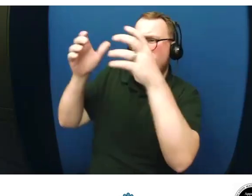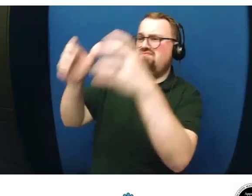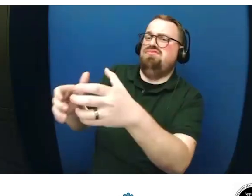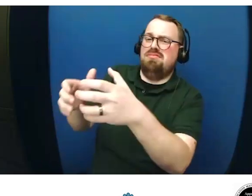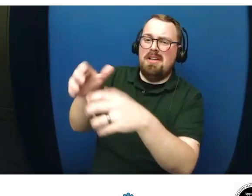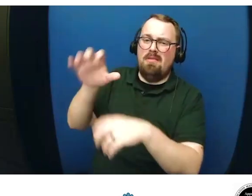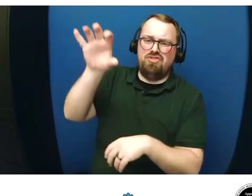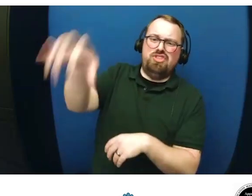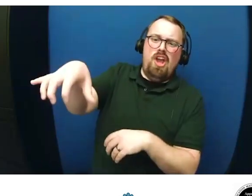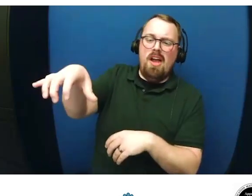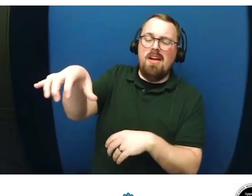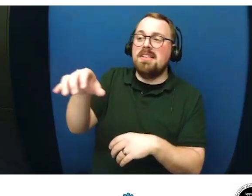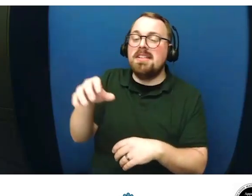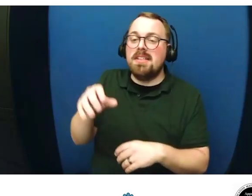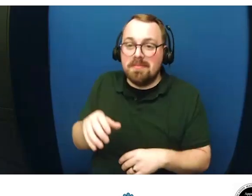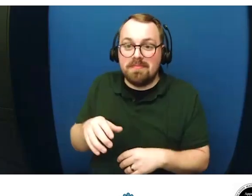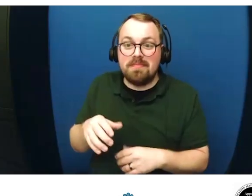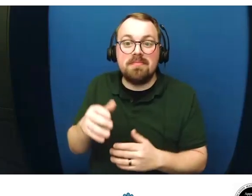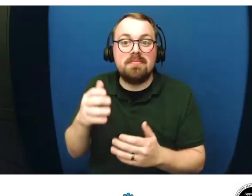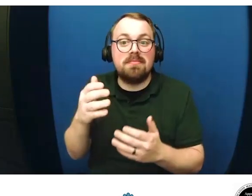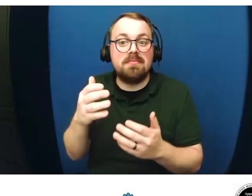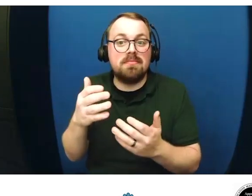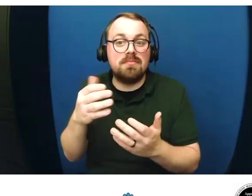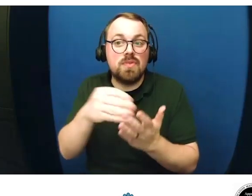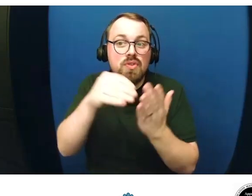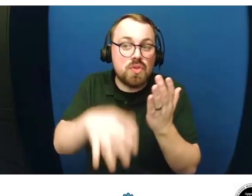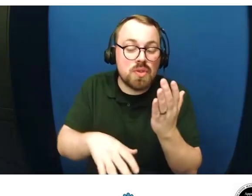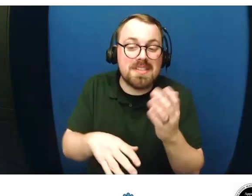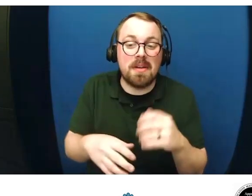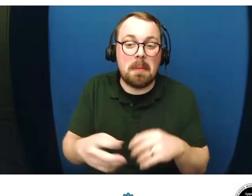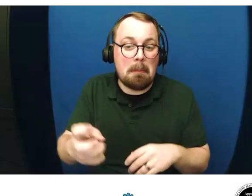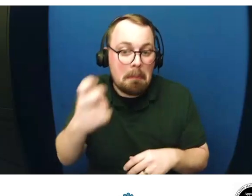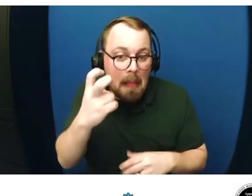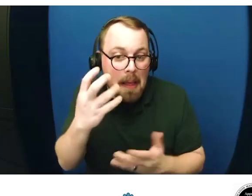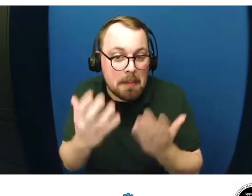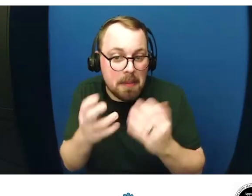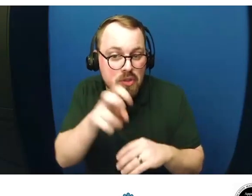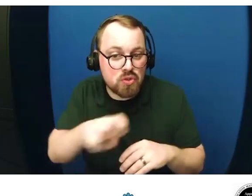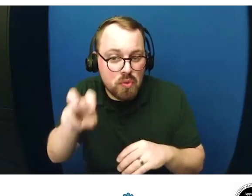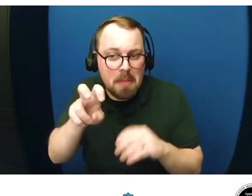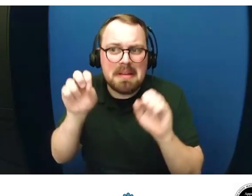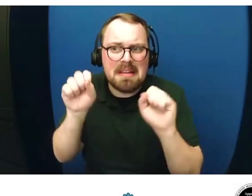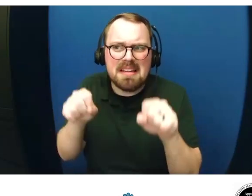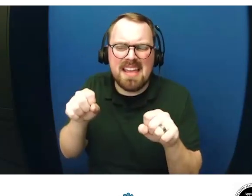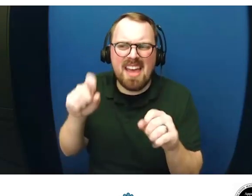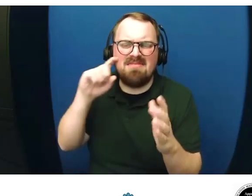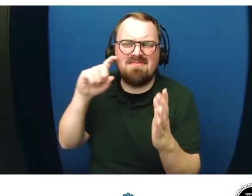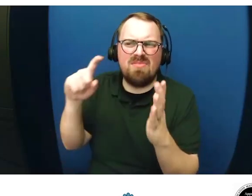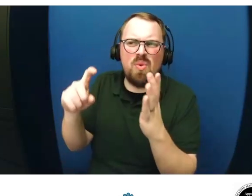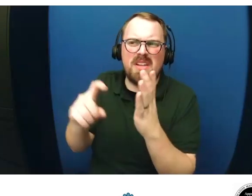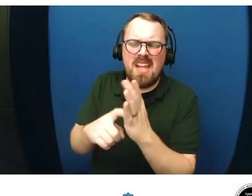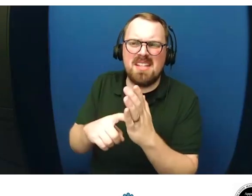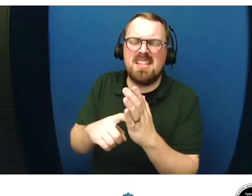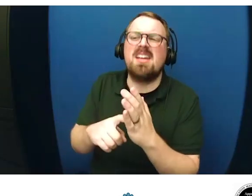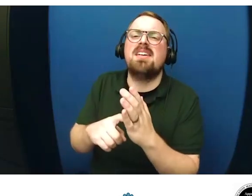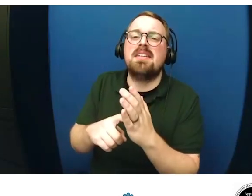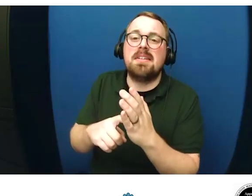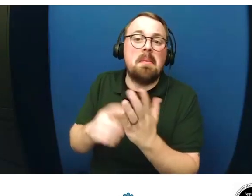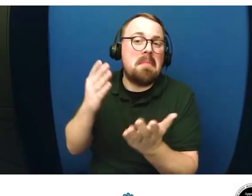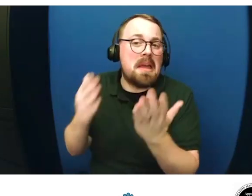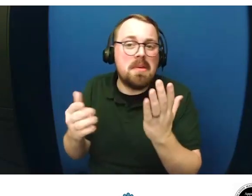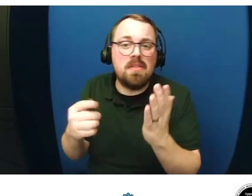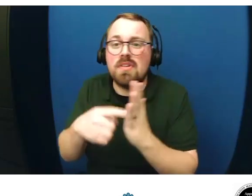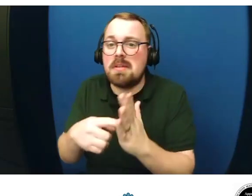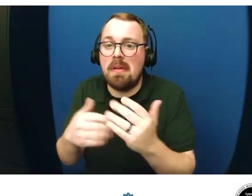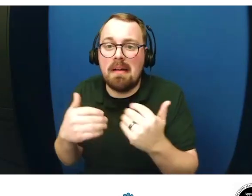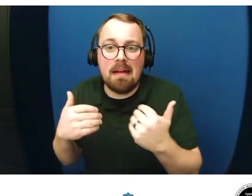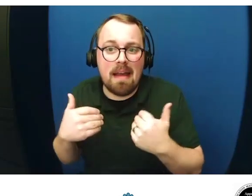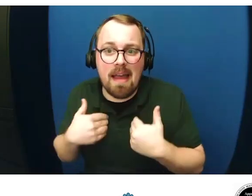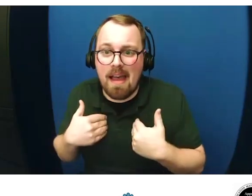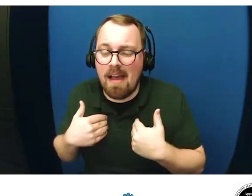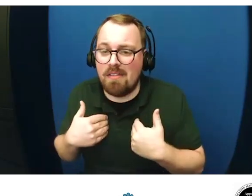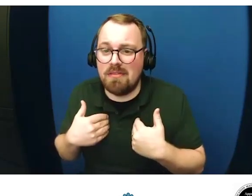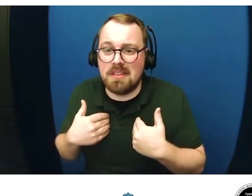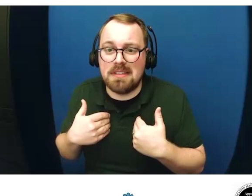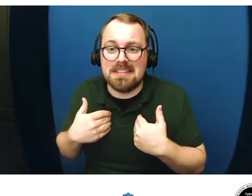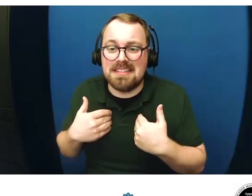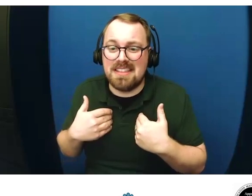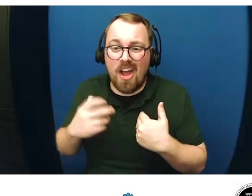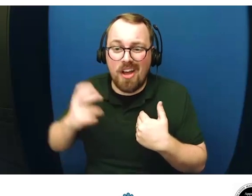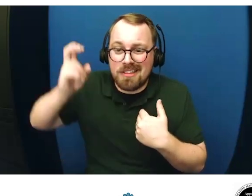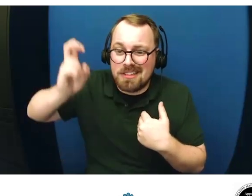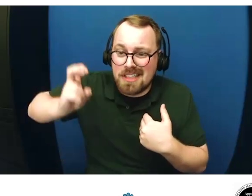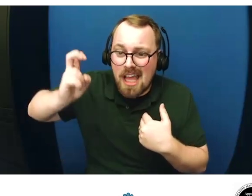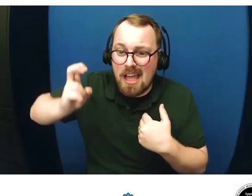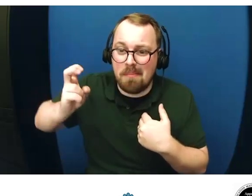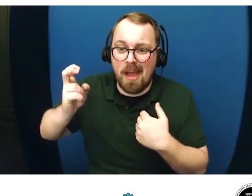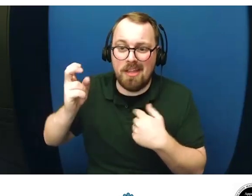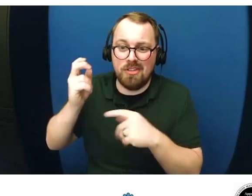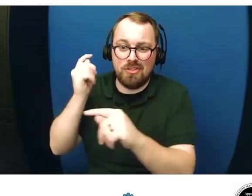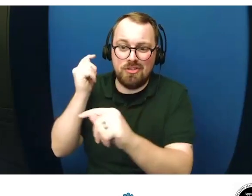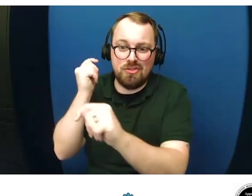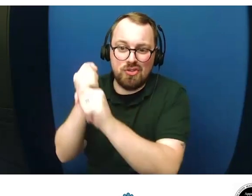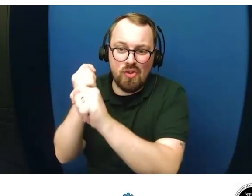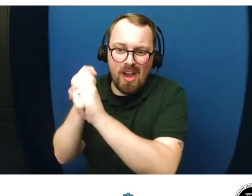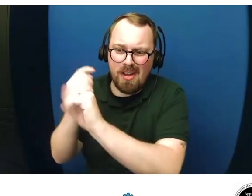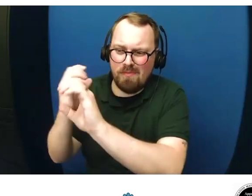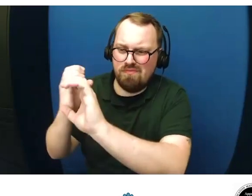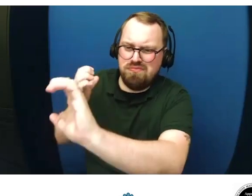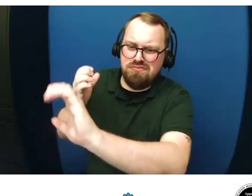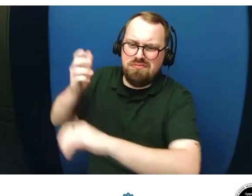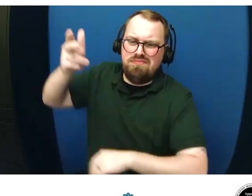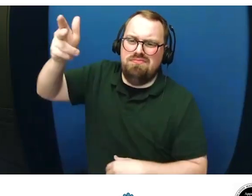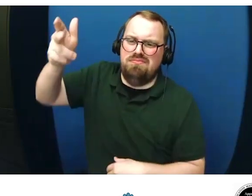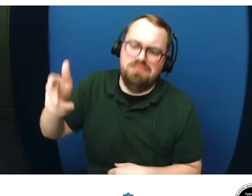Students who are blind and traveling may be able to hear the difference if there's, like, a large semi truck parked between